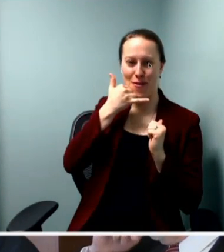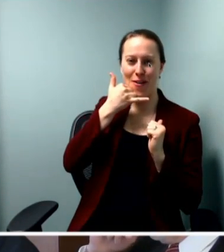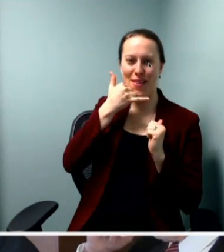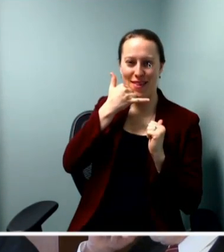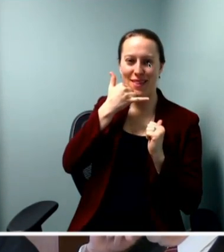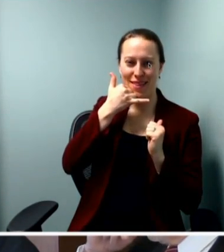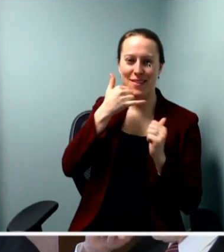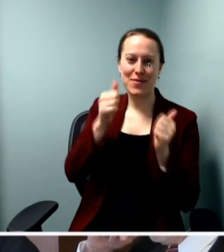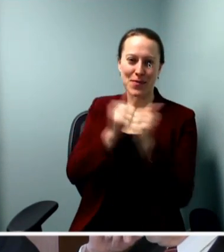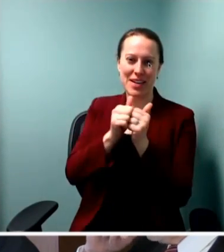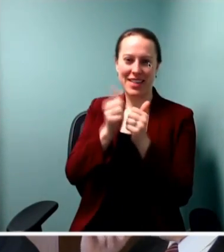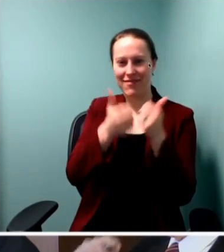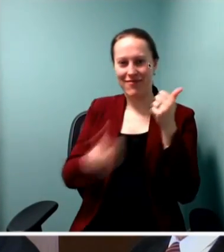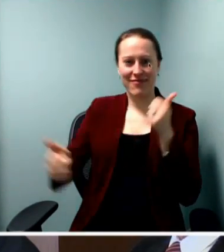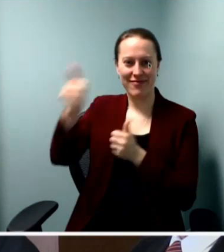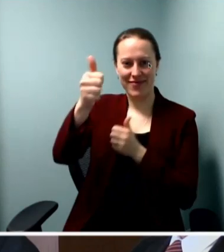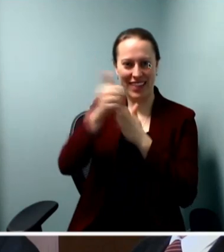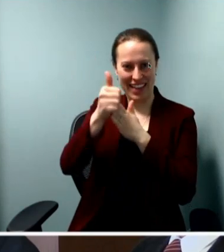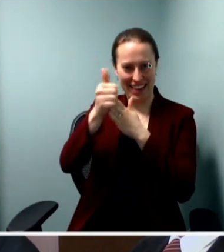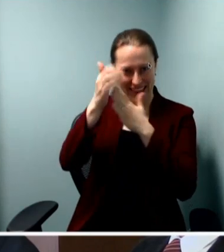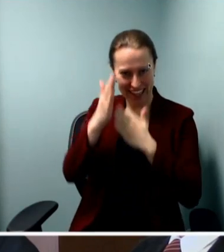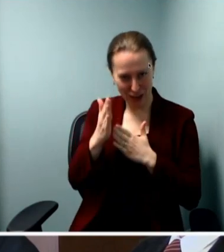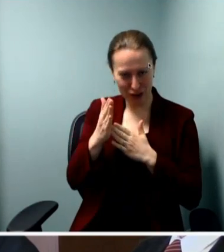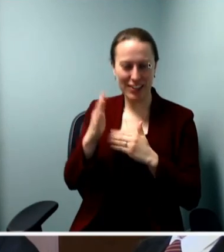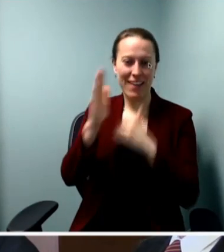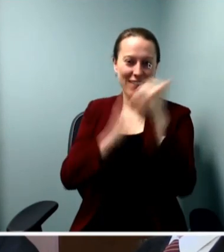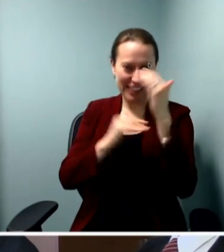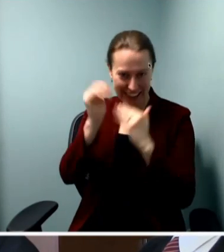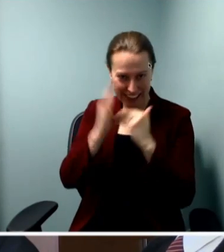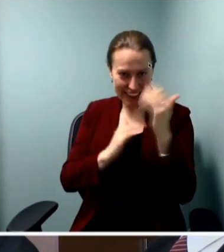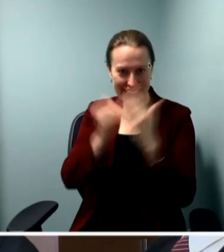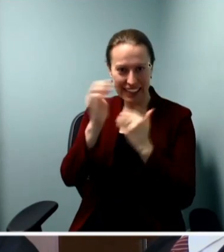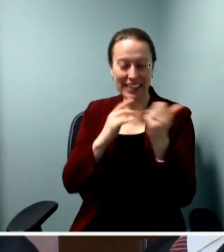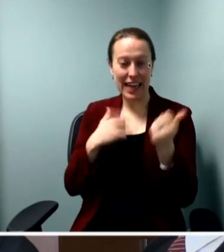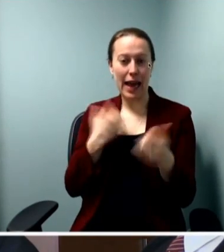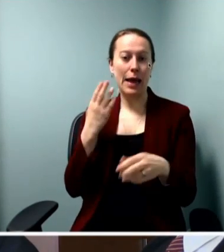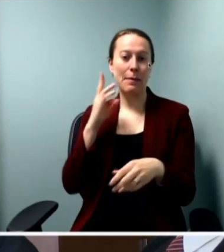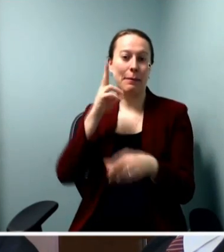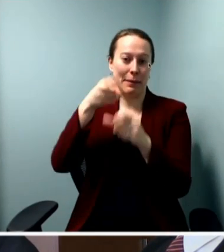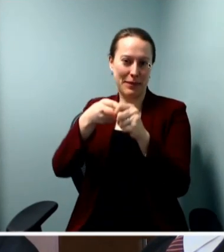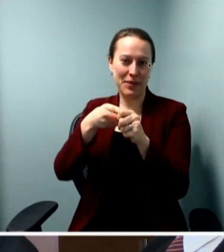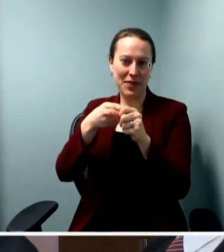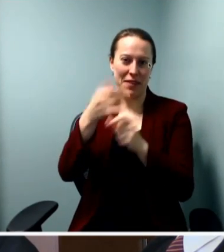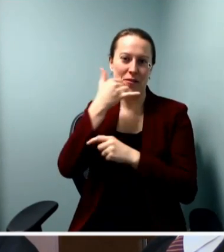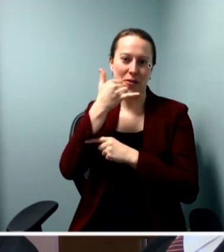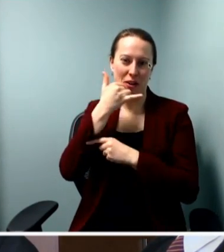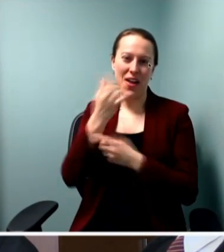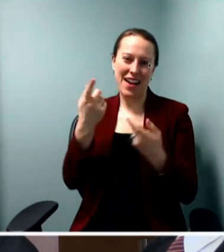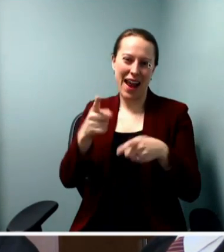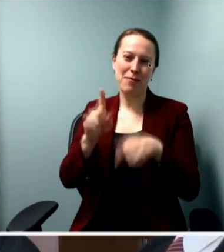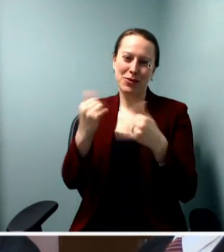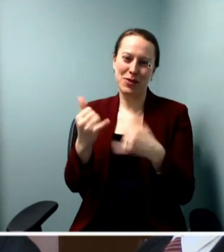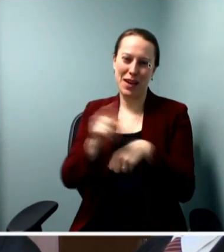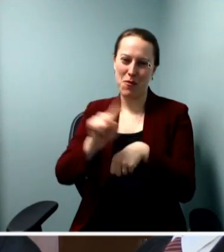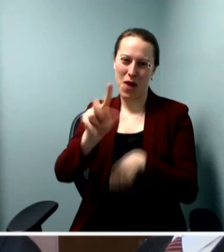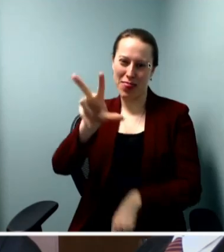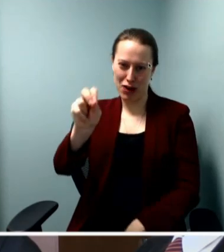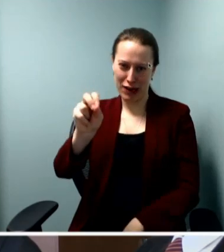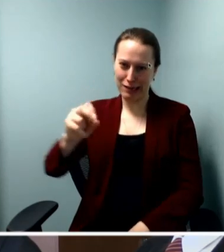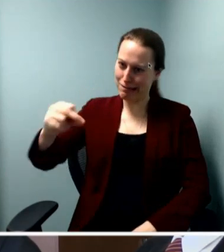of facilities, and I'm on that phone call. And that phone call takes place at 1:30 today. So. -